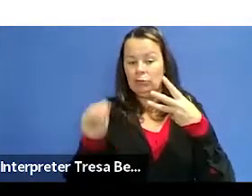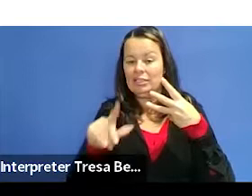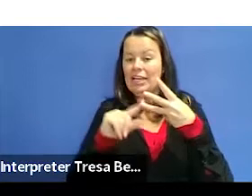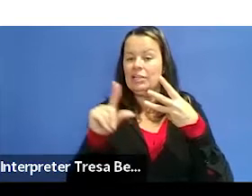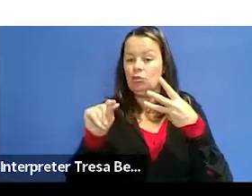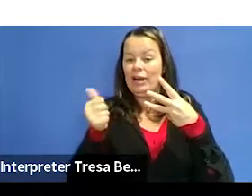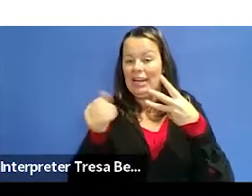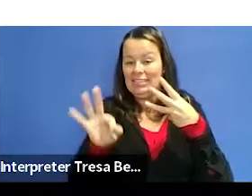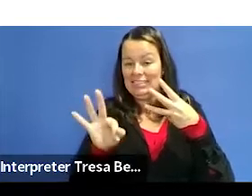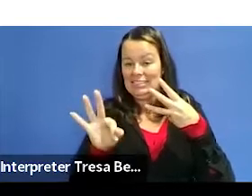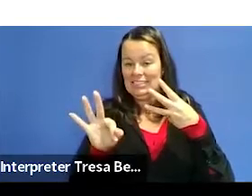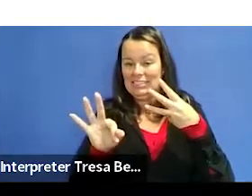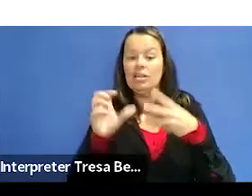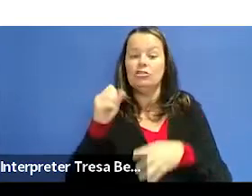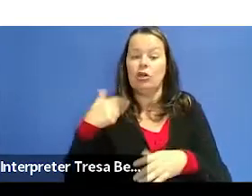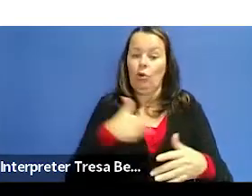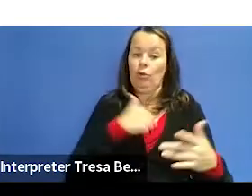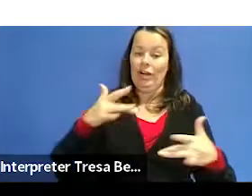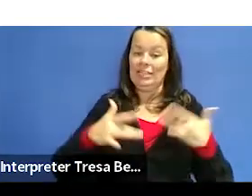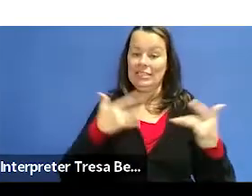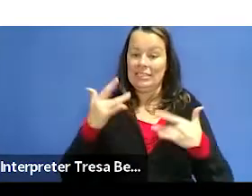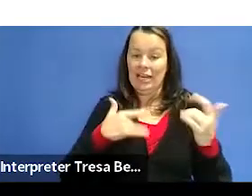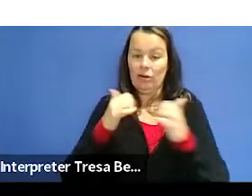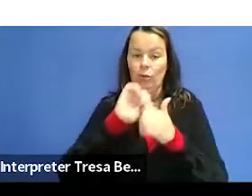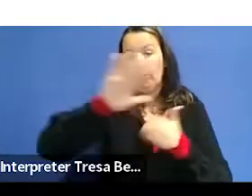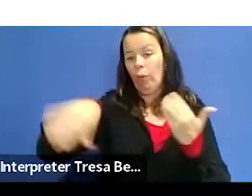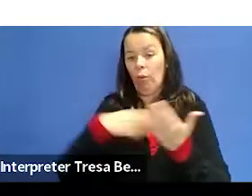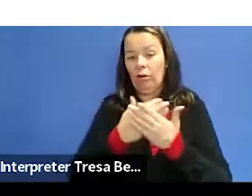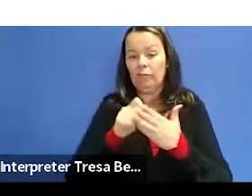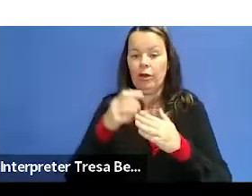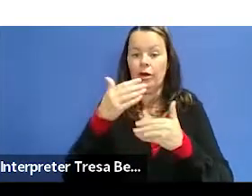We're excited with all of the progress and changes towards more accessible websites.